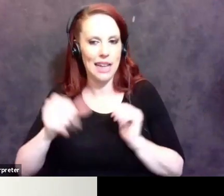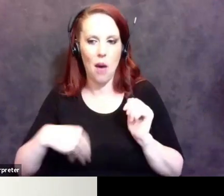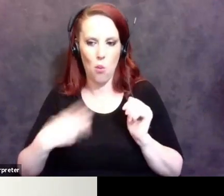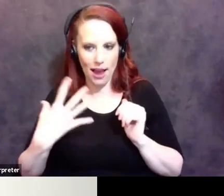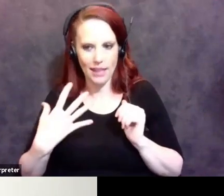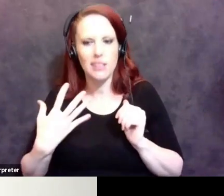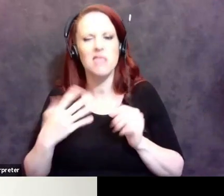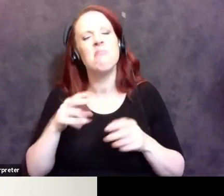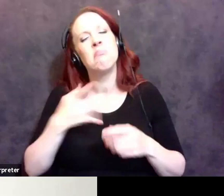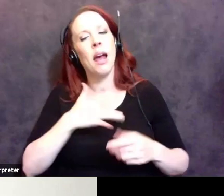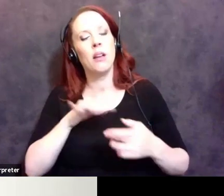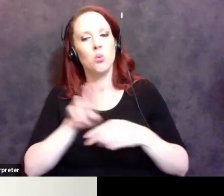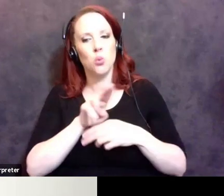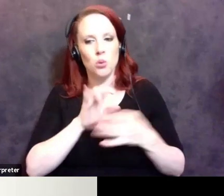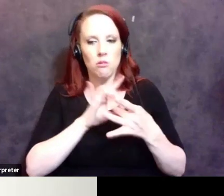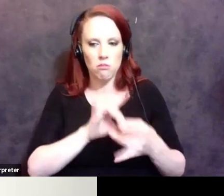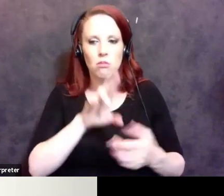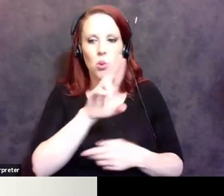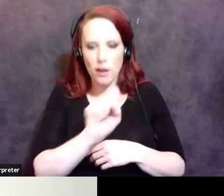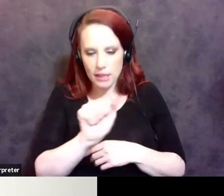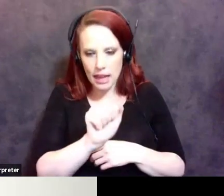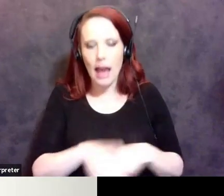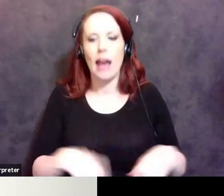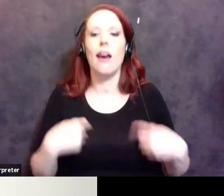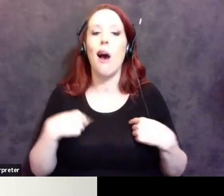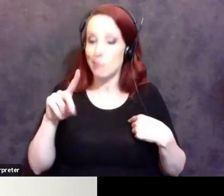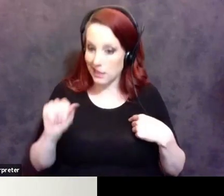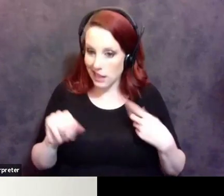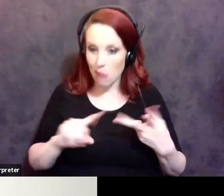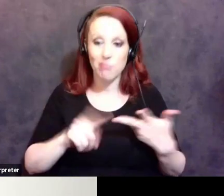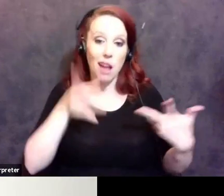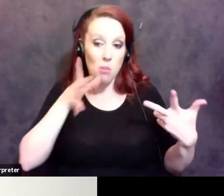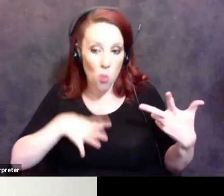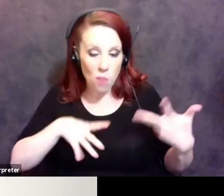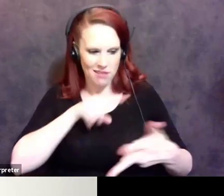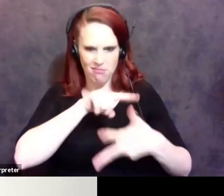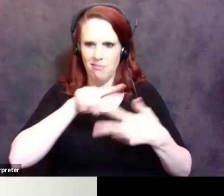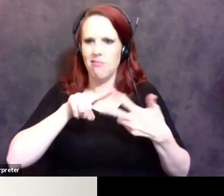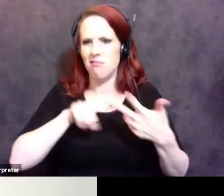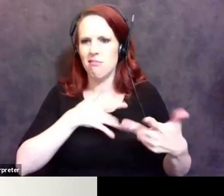I am also disabled. I am also a woman. And I do want to talk a little bit yeah, I can't